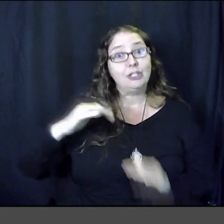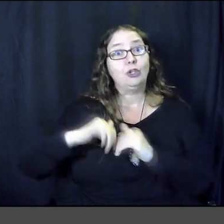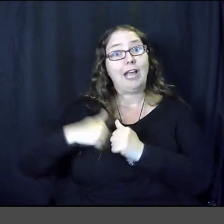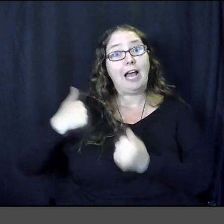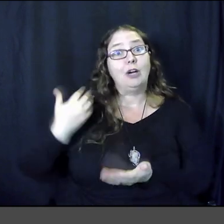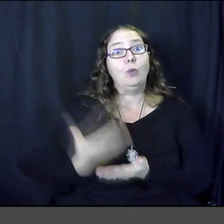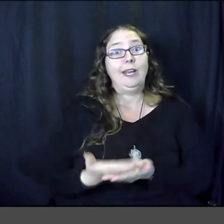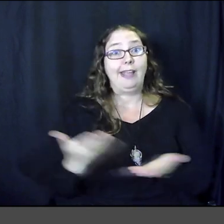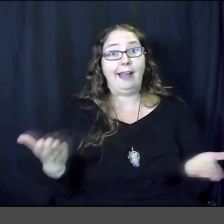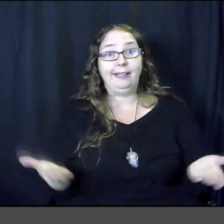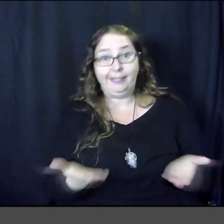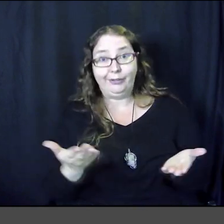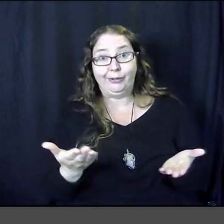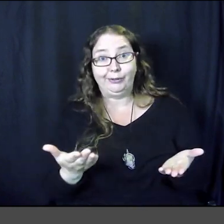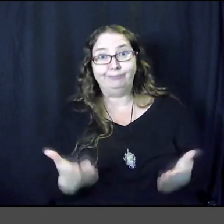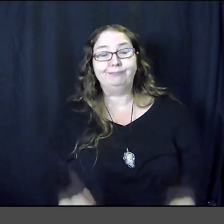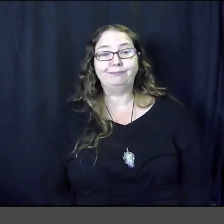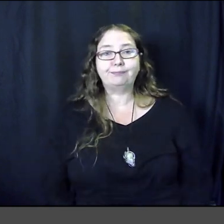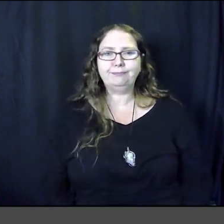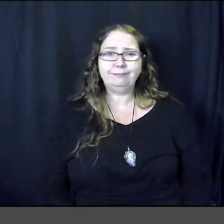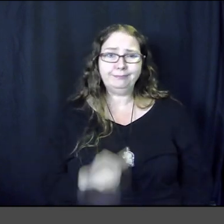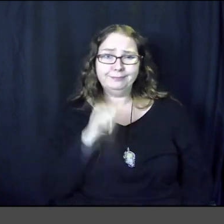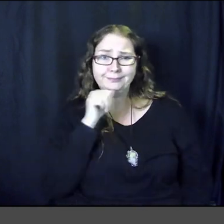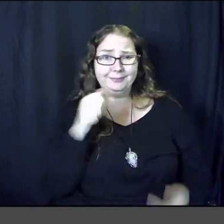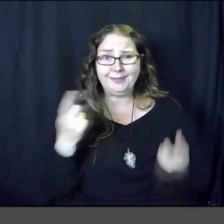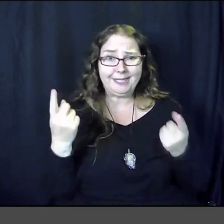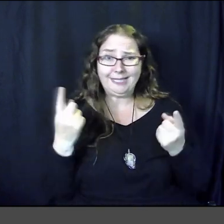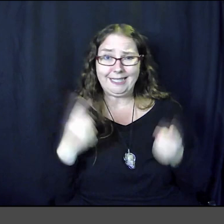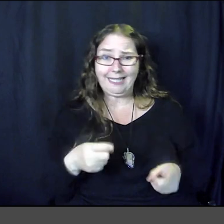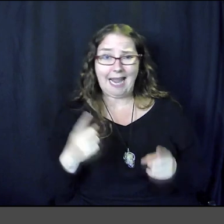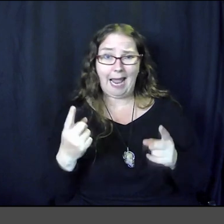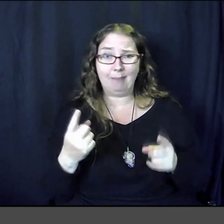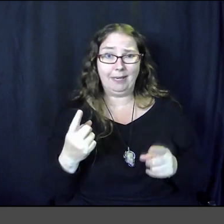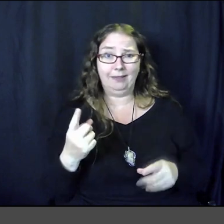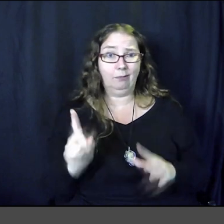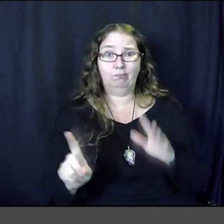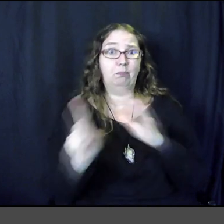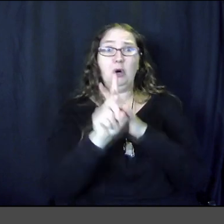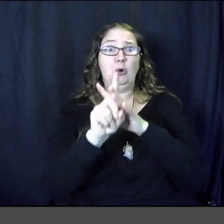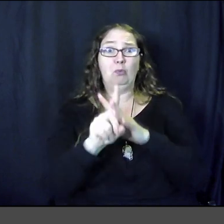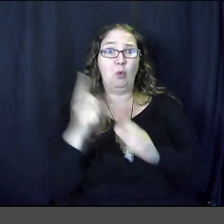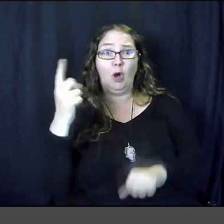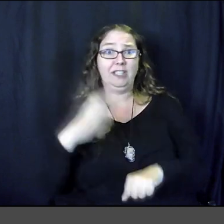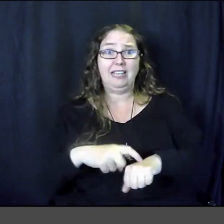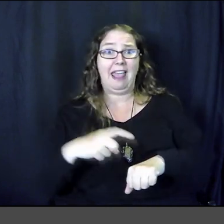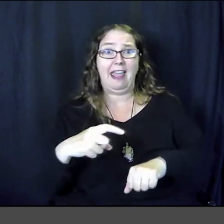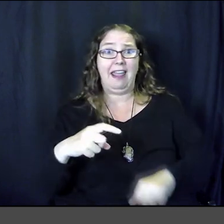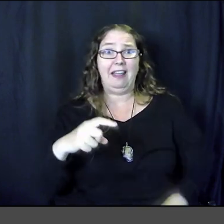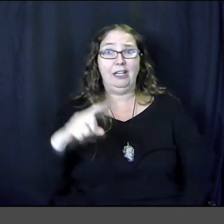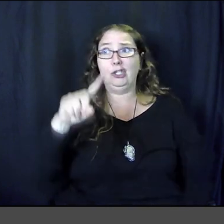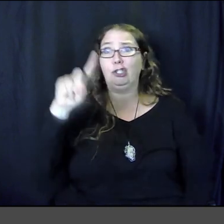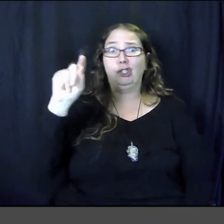THIS DIDN'T HAPPEN LIKE ATHENA JUST POPPING RIGHT OUT OF ZEUS’ HEAD. HUMANITIES, RIGHT?